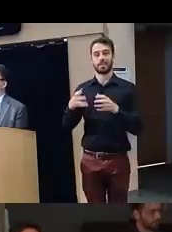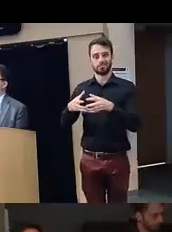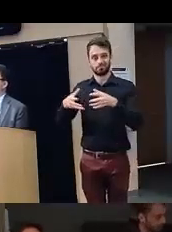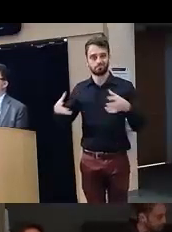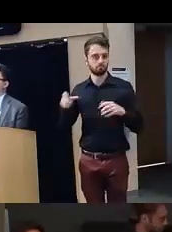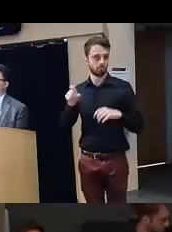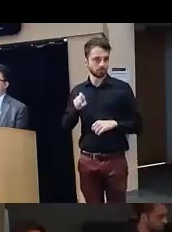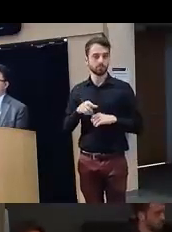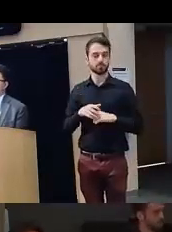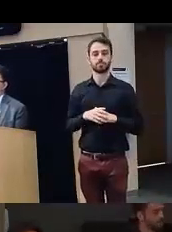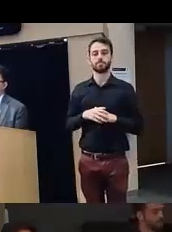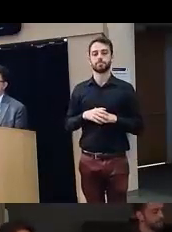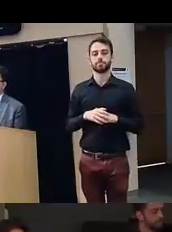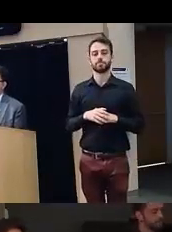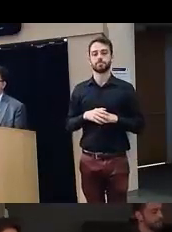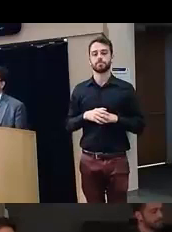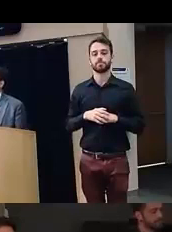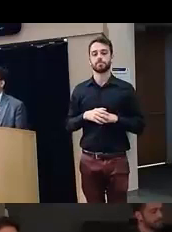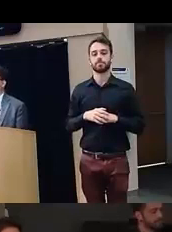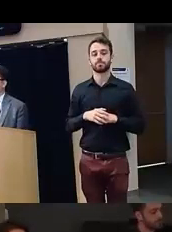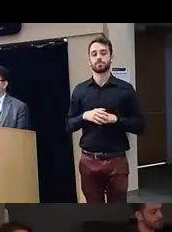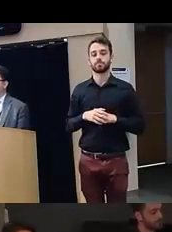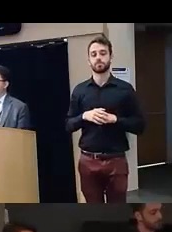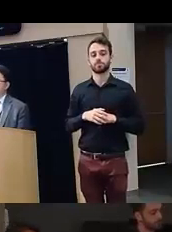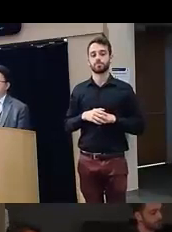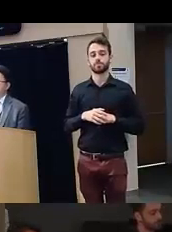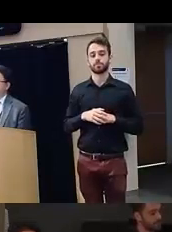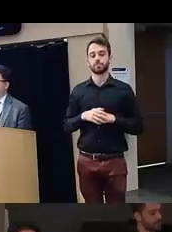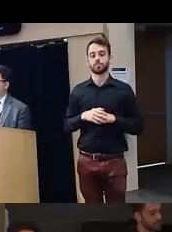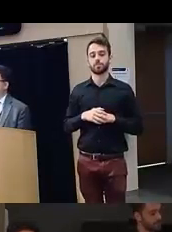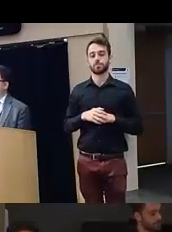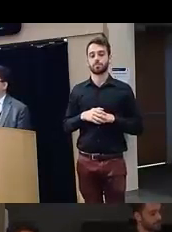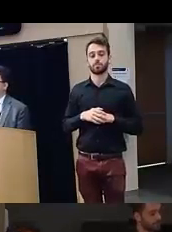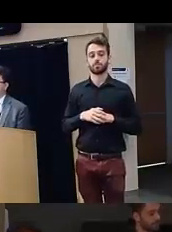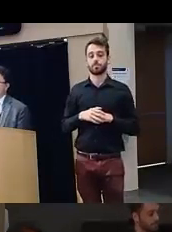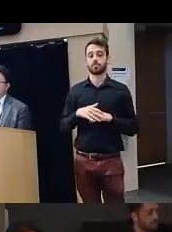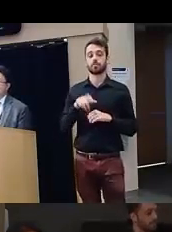on top of that will aim to reduce 50 of a pediatric CPAP volume by 2024